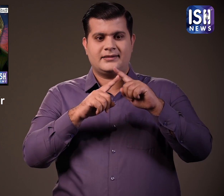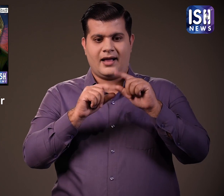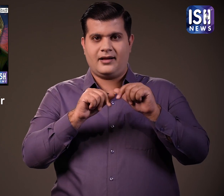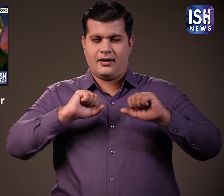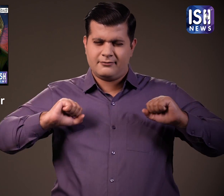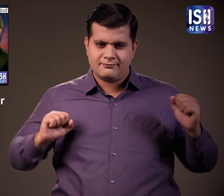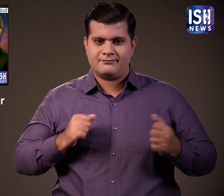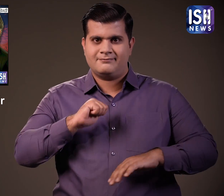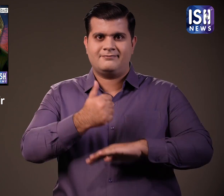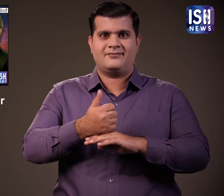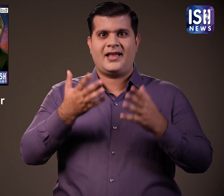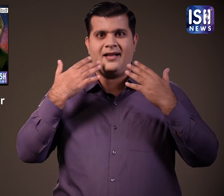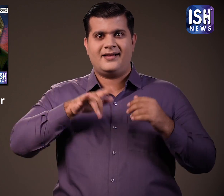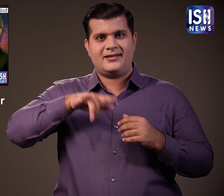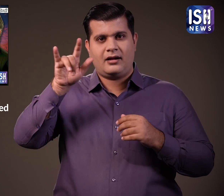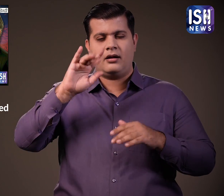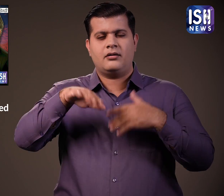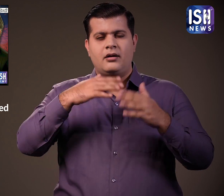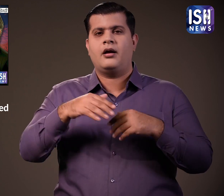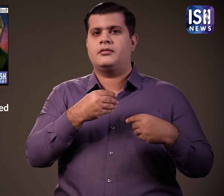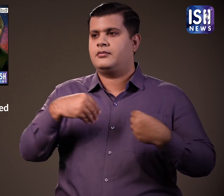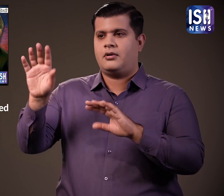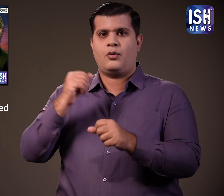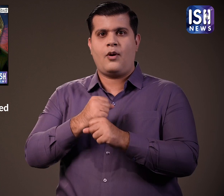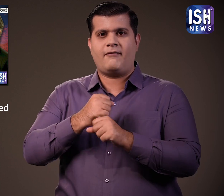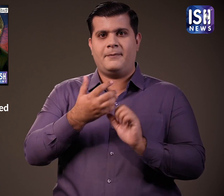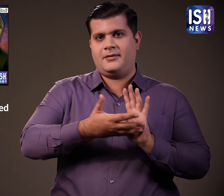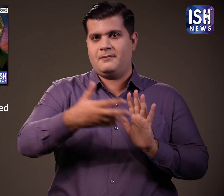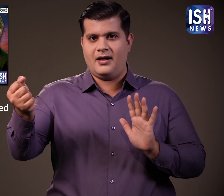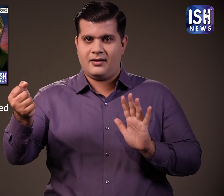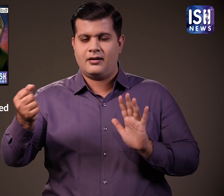how Tata has launched Air India and then sold to the government.